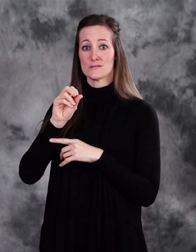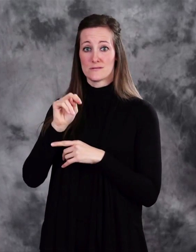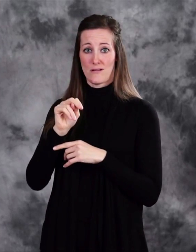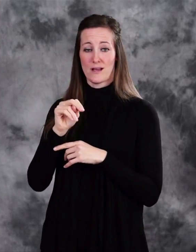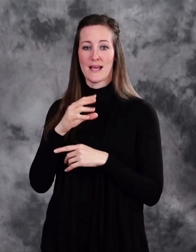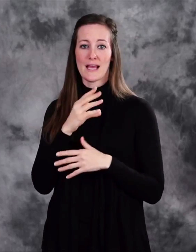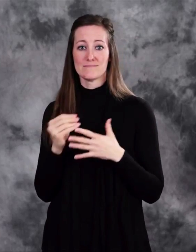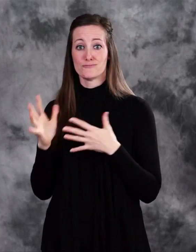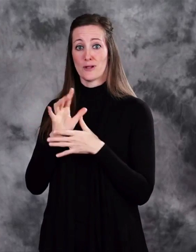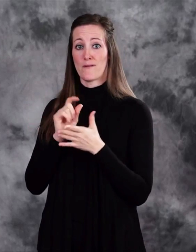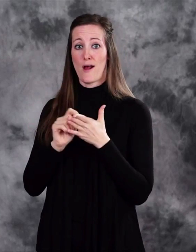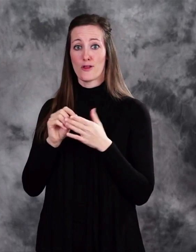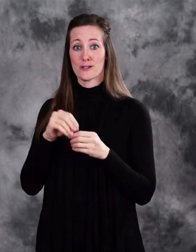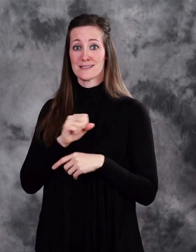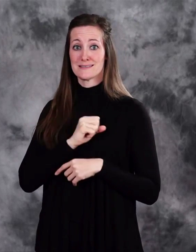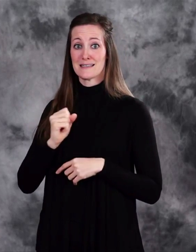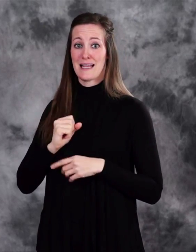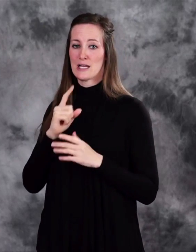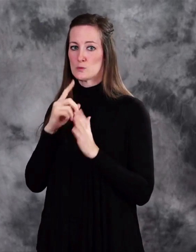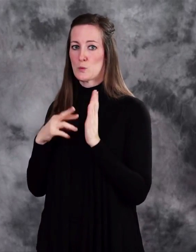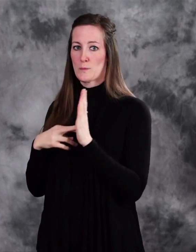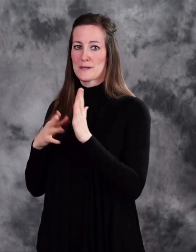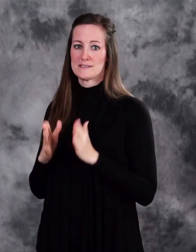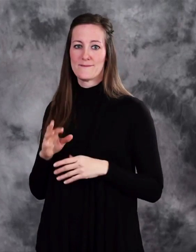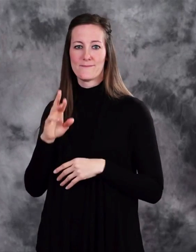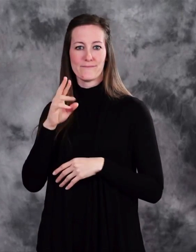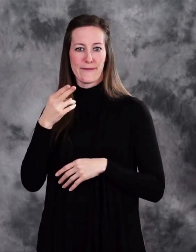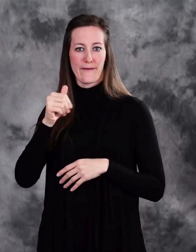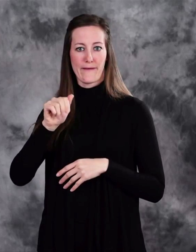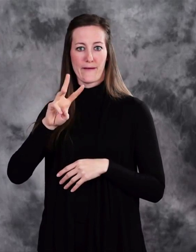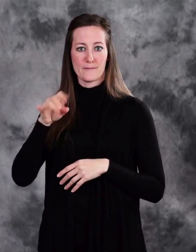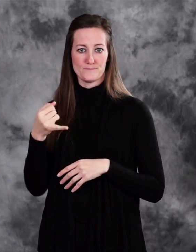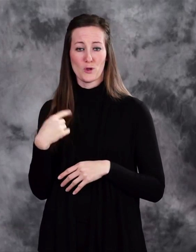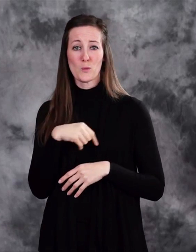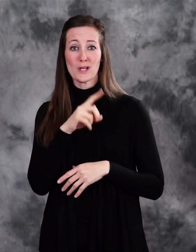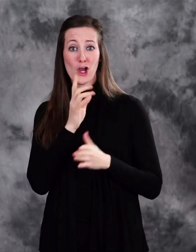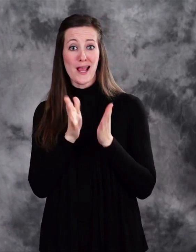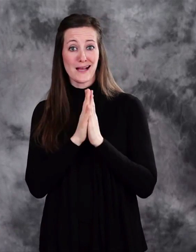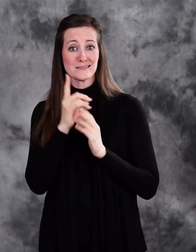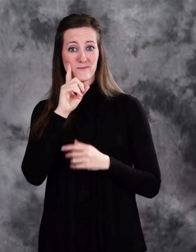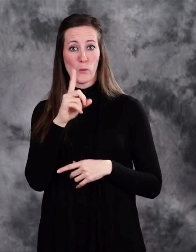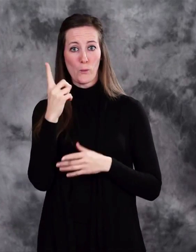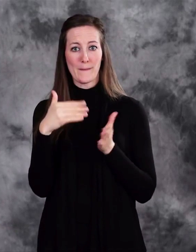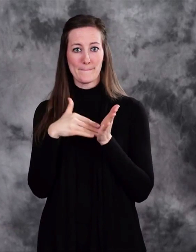and Chief Author in the Senate is Representative Hawj. We are asking for